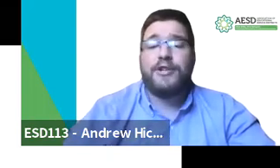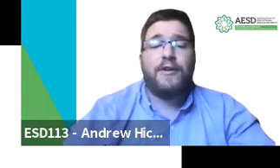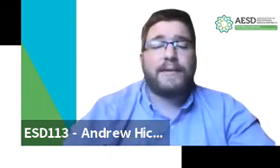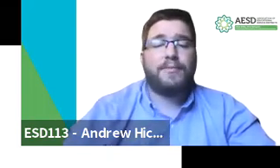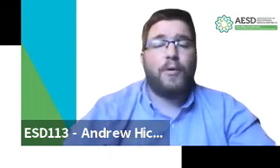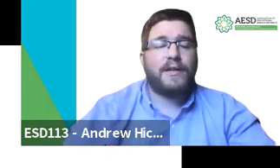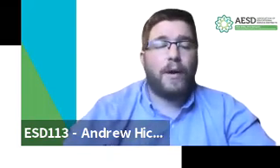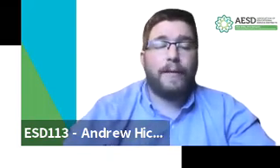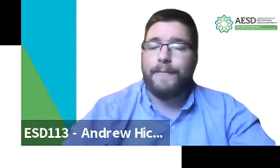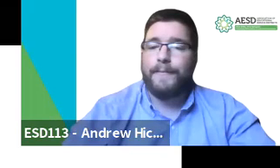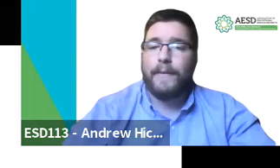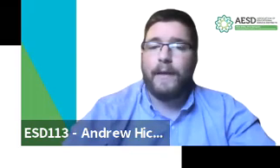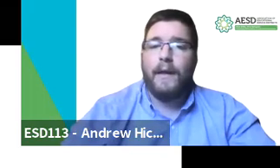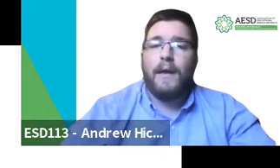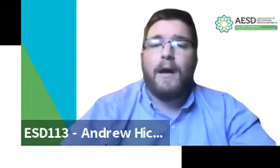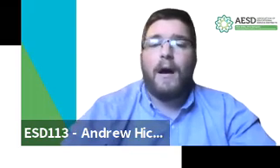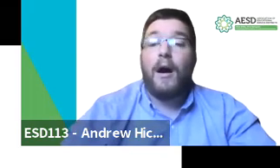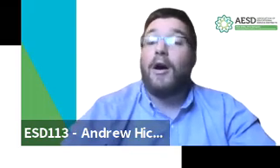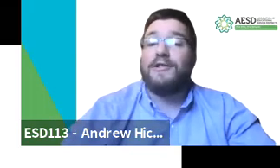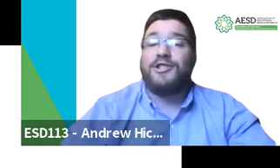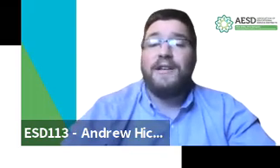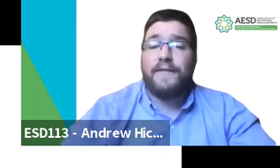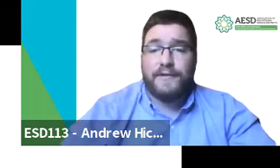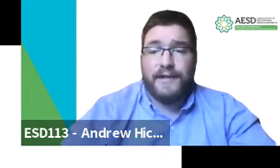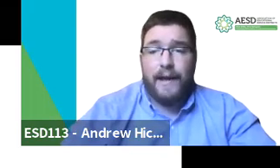Andrew and I will walk you through the basics but tonight it would be helpful for you to explore. ANDREW: